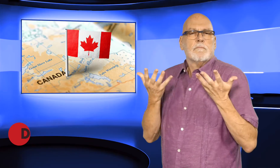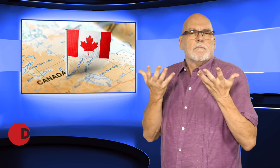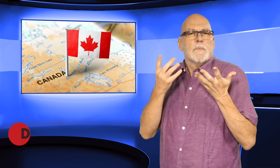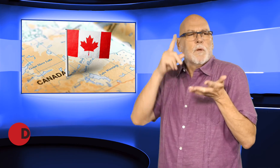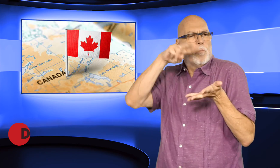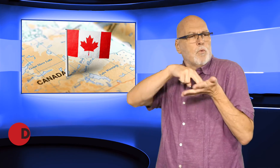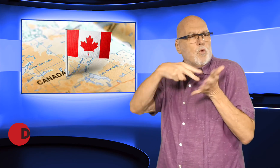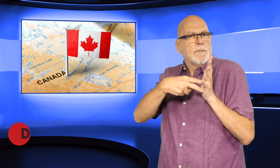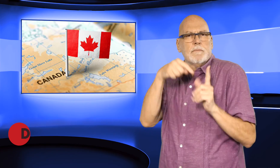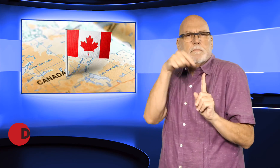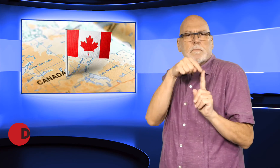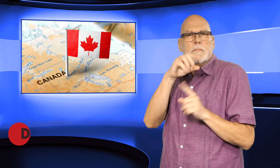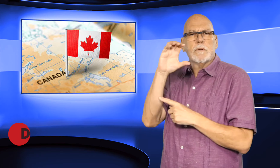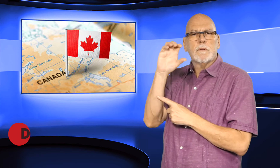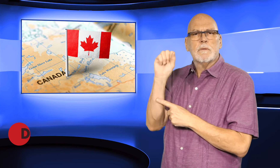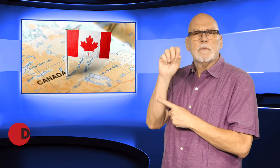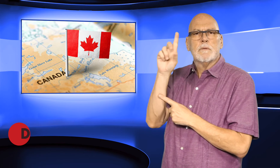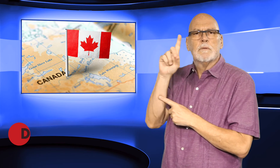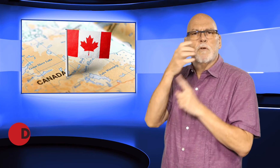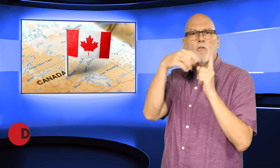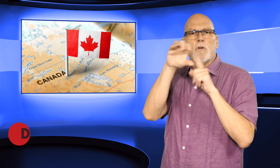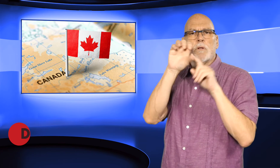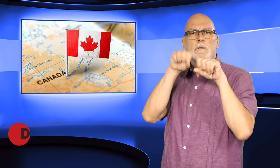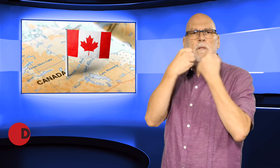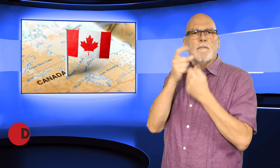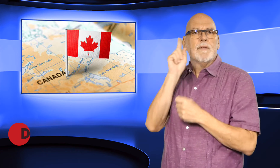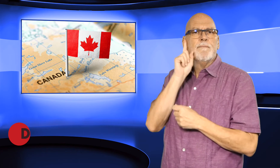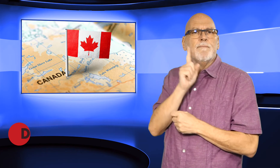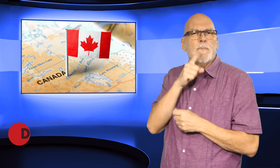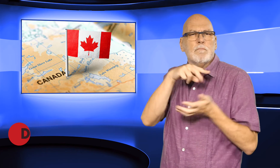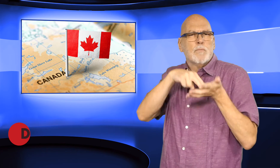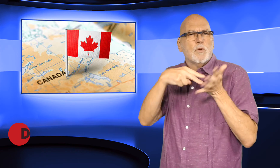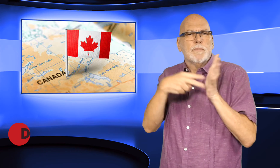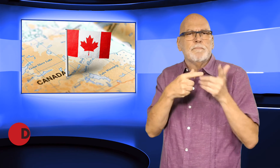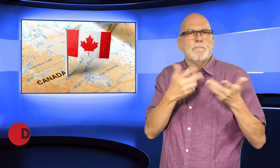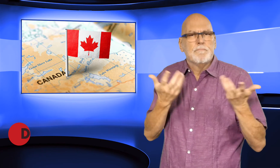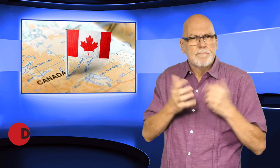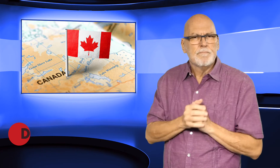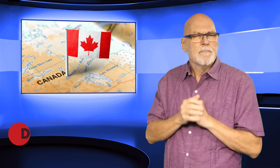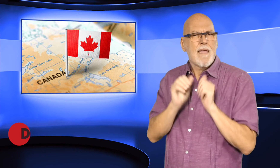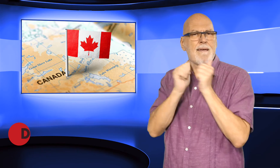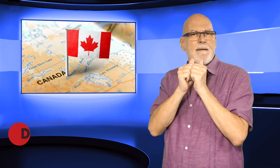[ANSELMO]: What is the purpose of your Cultural Society of the Deaf